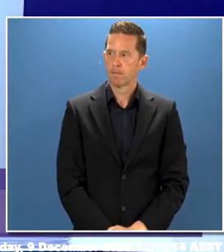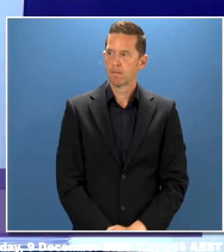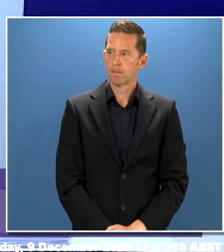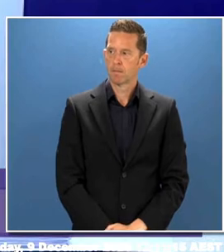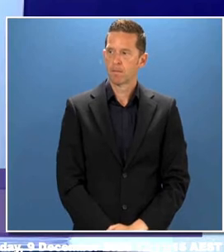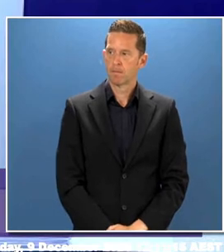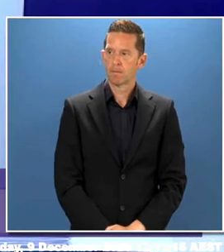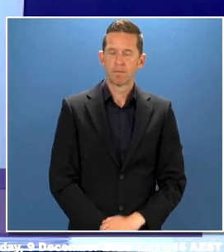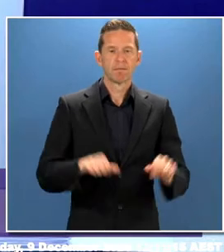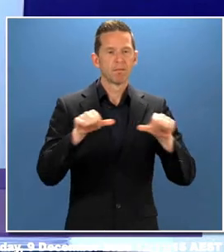What is to happen now?